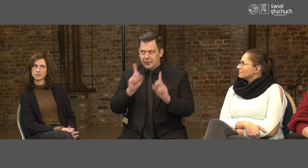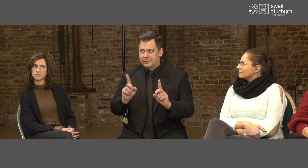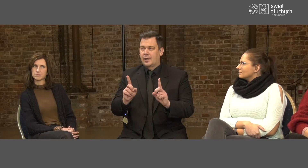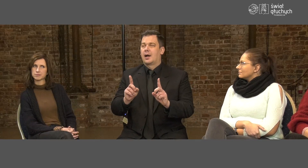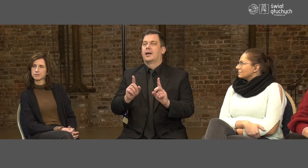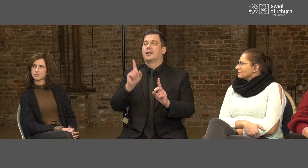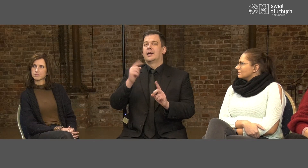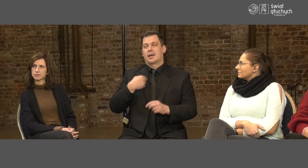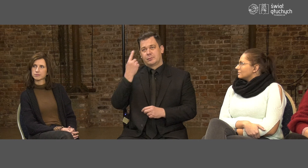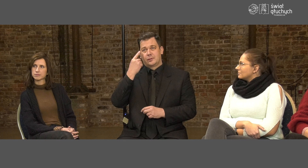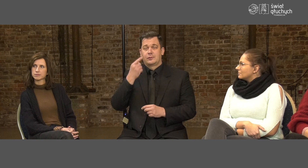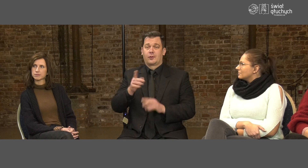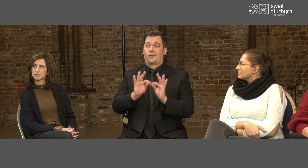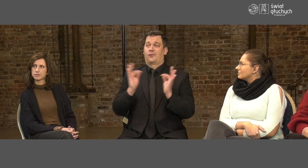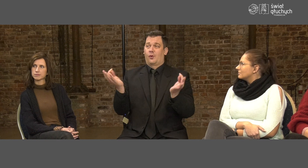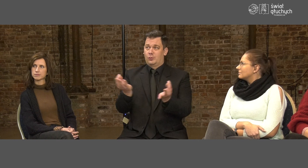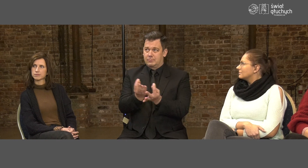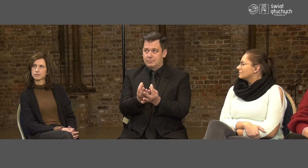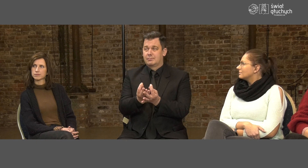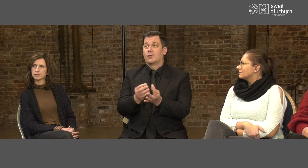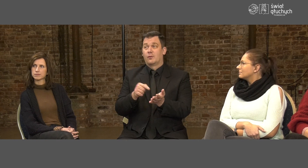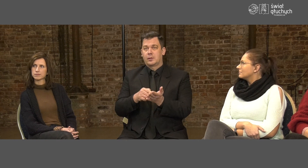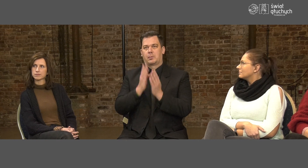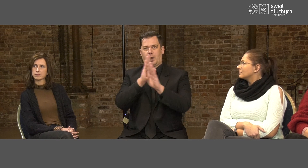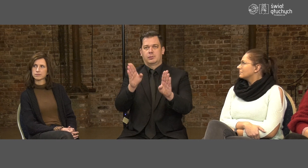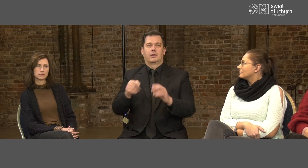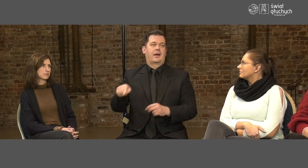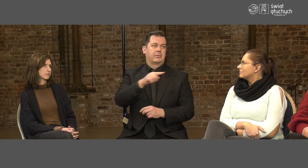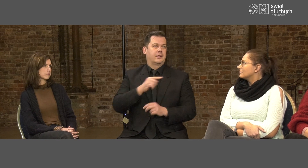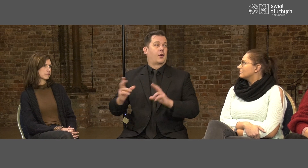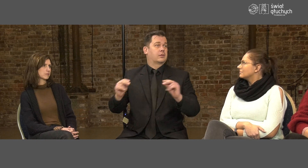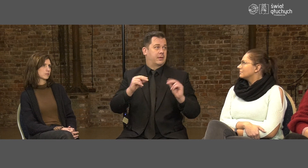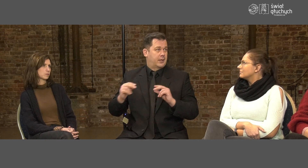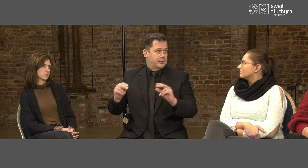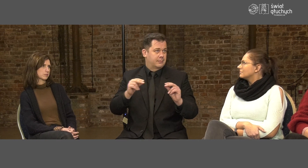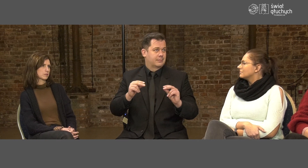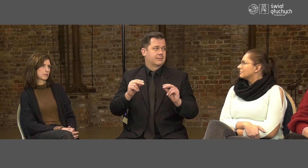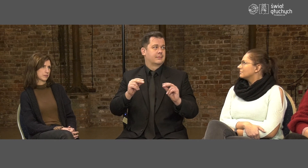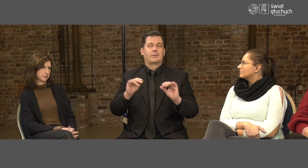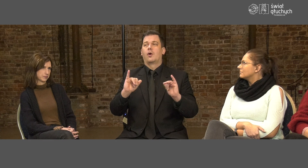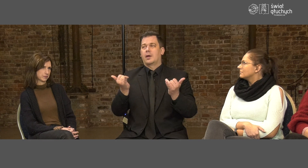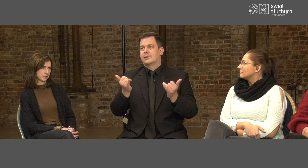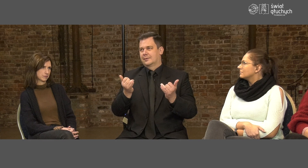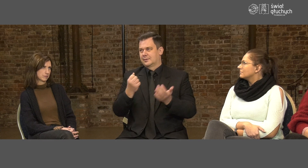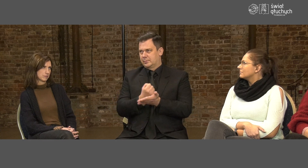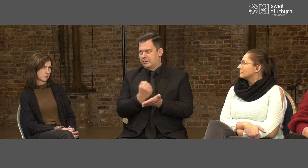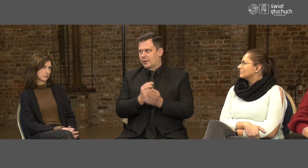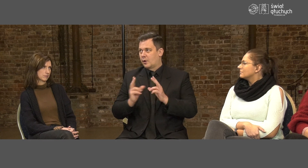[Tomek] That’s true, but I think this forum actually shows that we are talking about different issues, you can hear that you’re speaking,